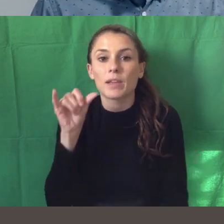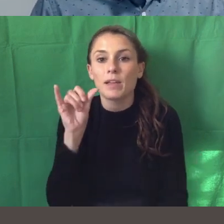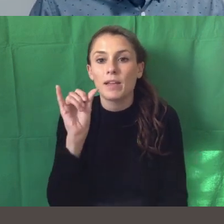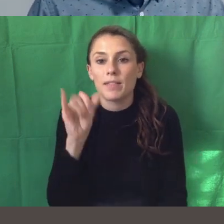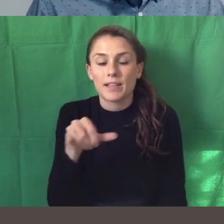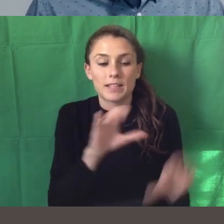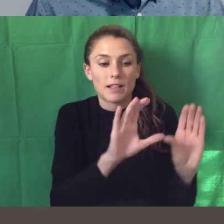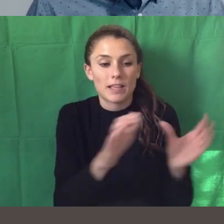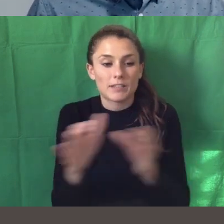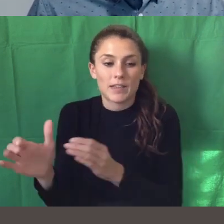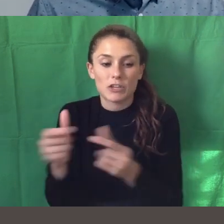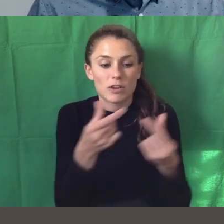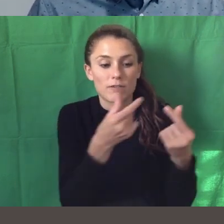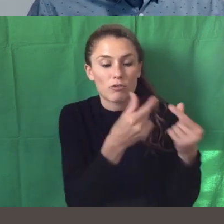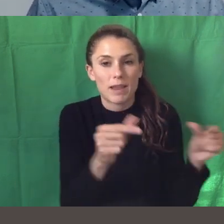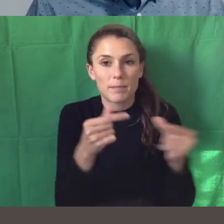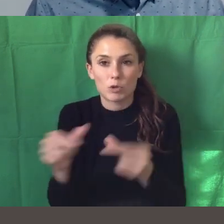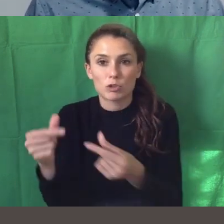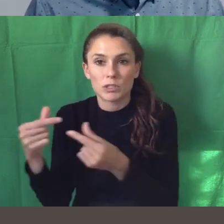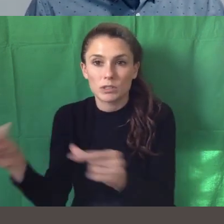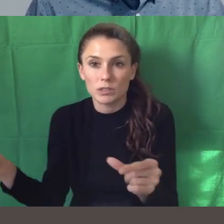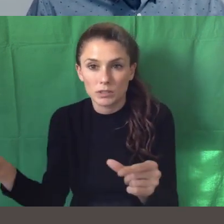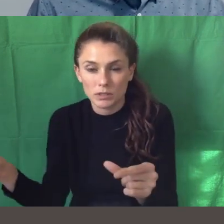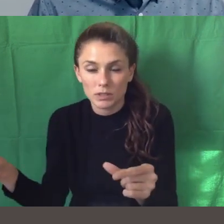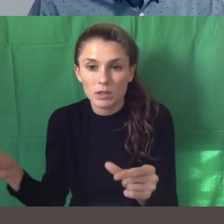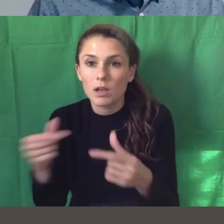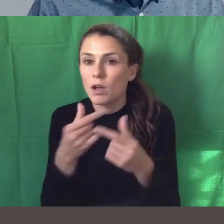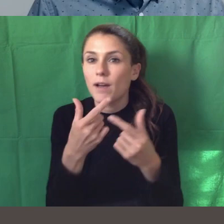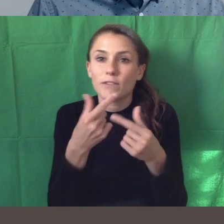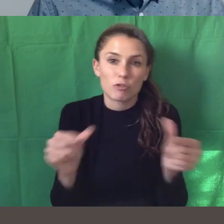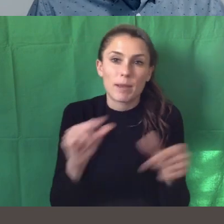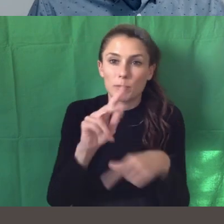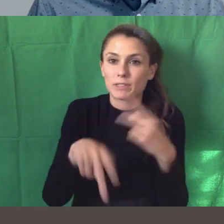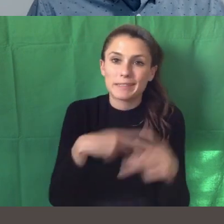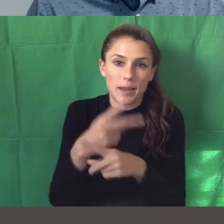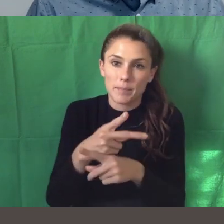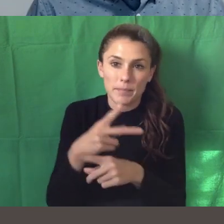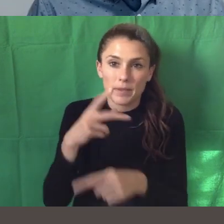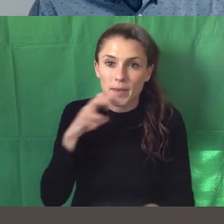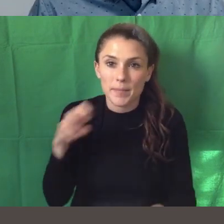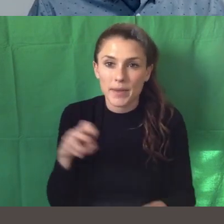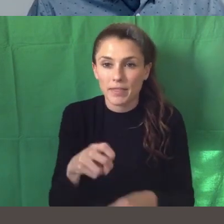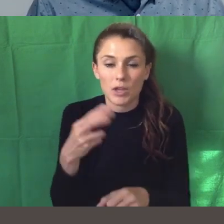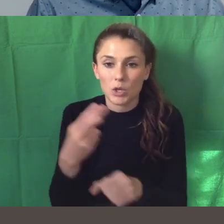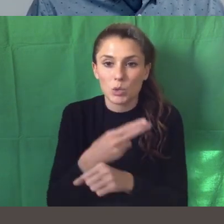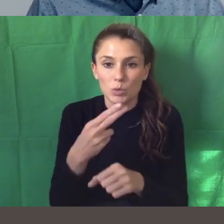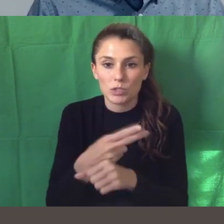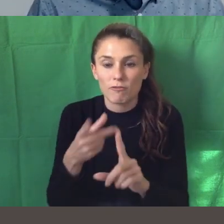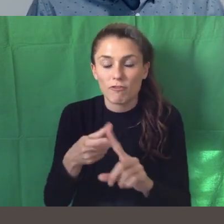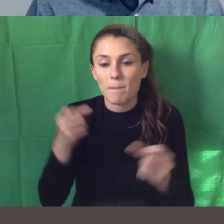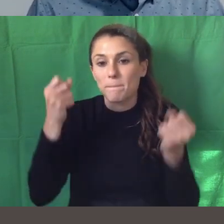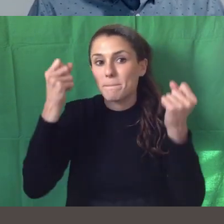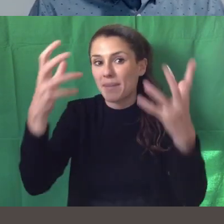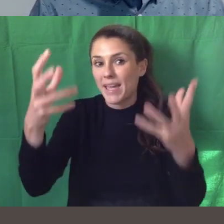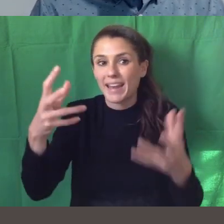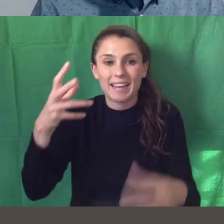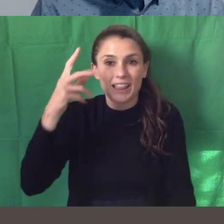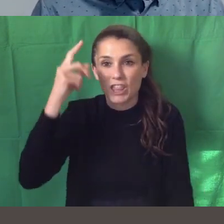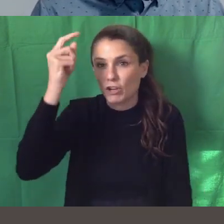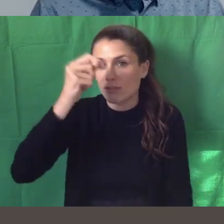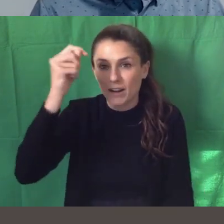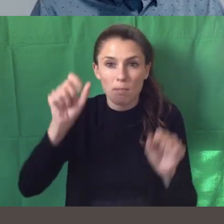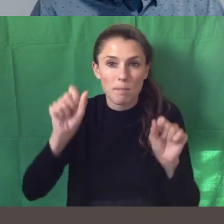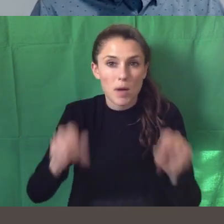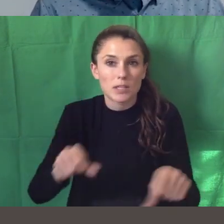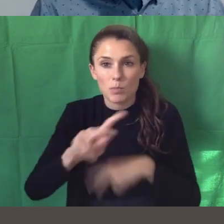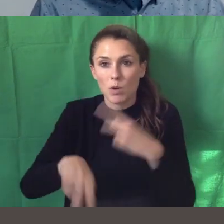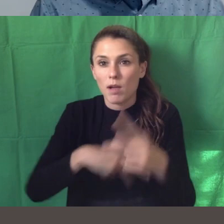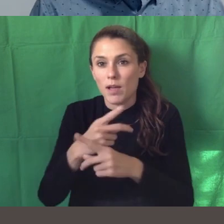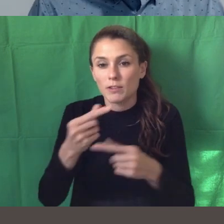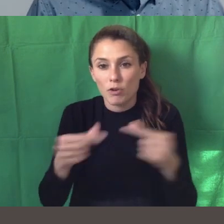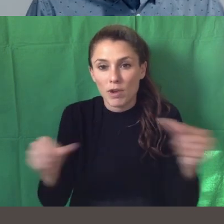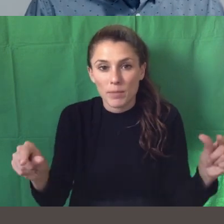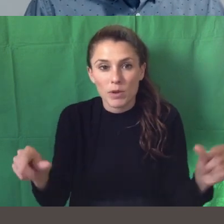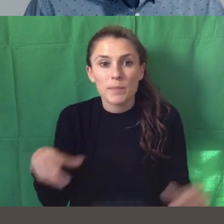This is just a classification of grammars of a grammar type that Python uses out of many theoretical possible types of grammar.